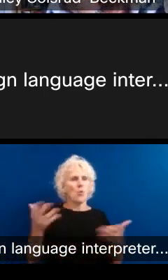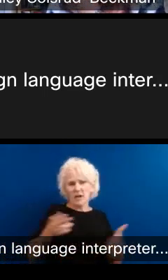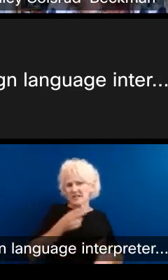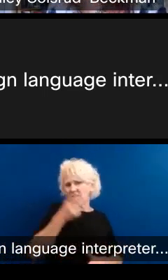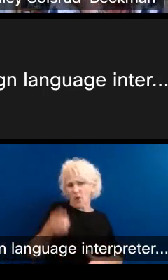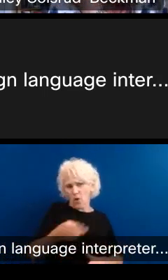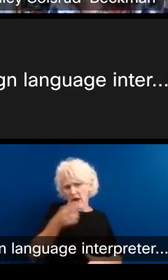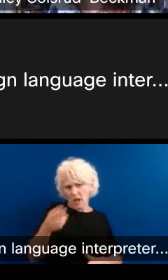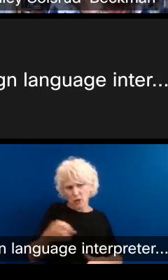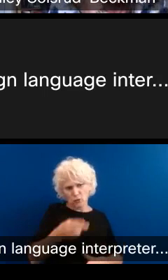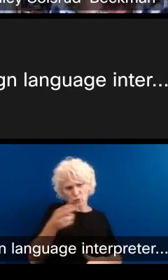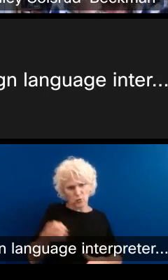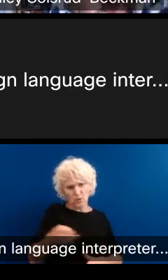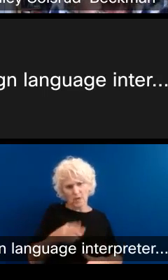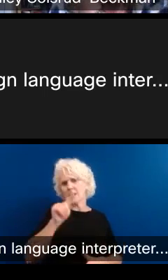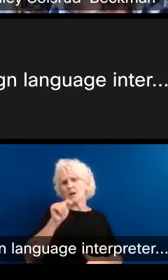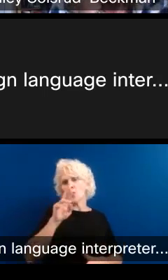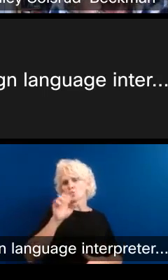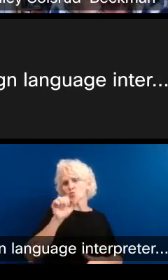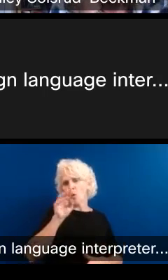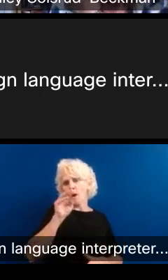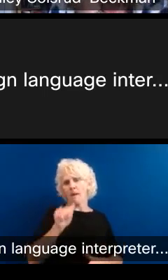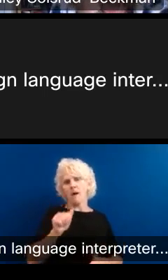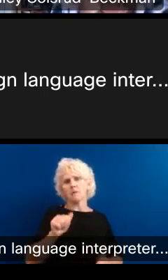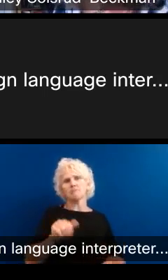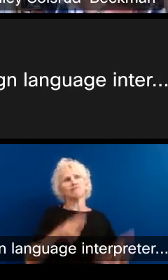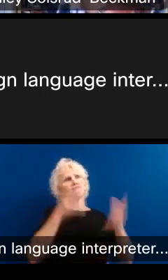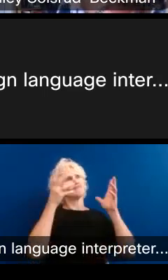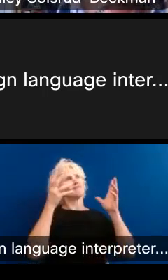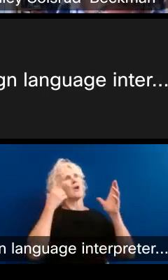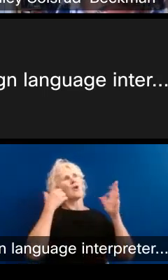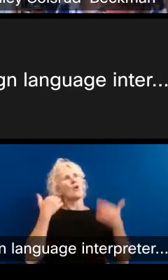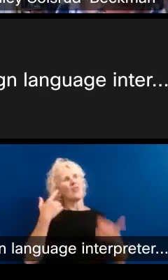how might that play in? Would they benefit from therapy, would they benefit from some behavioral